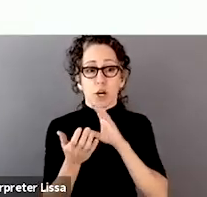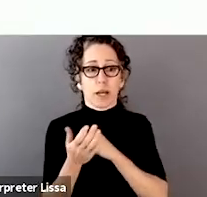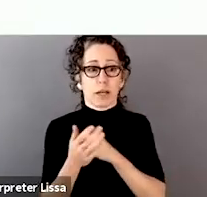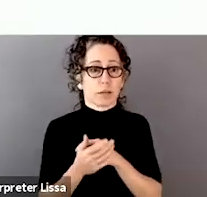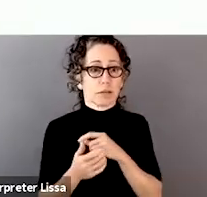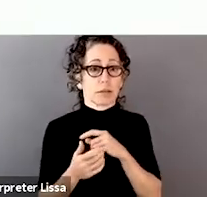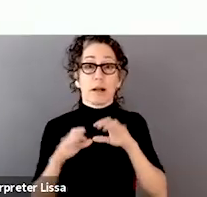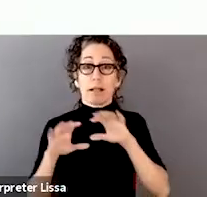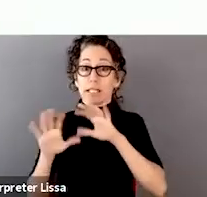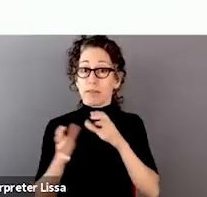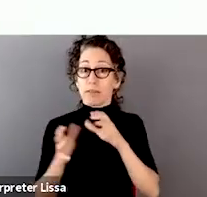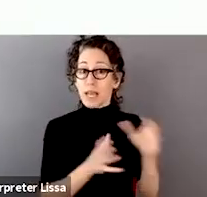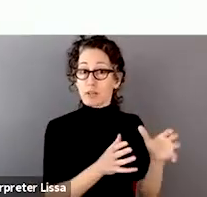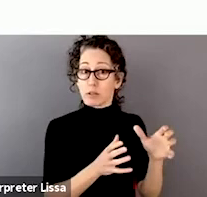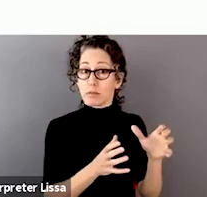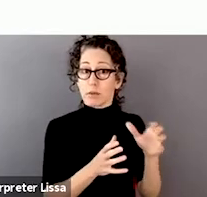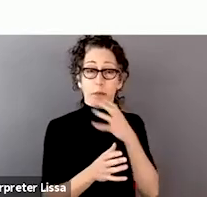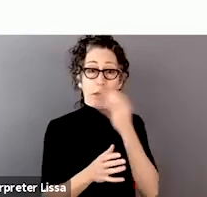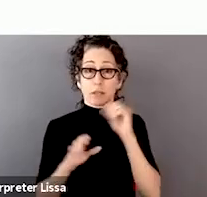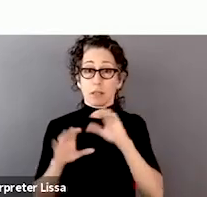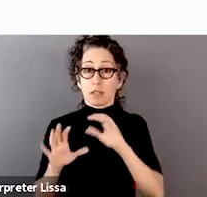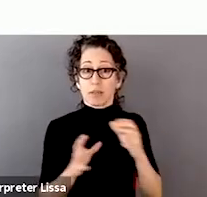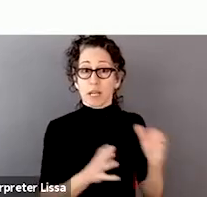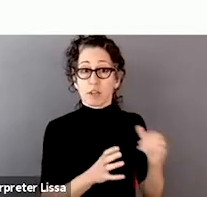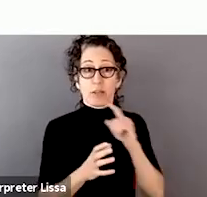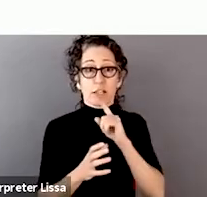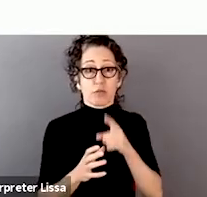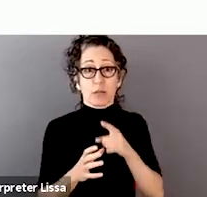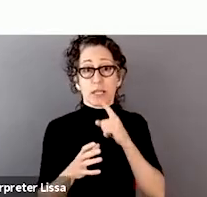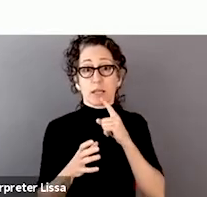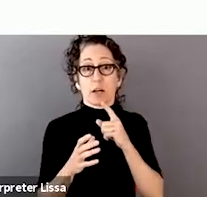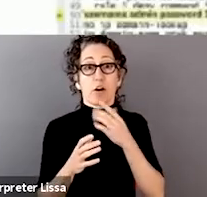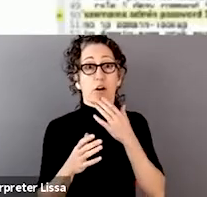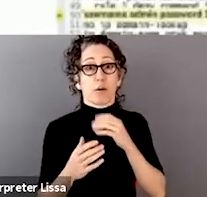And since classification is a supervised approach, we need to label data first.